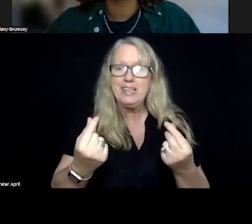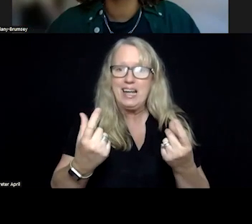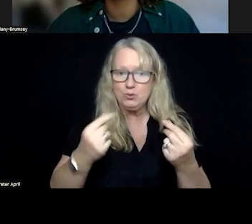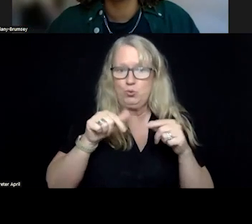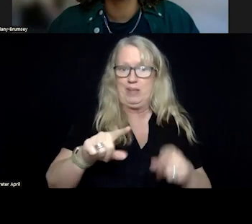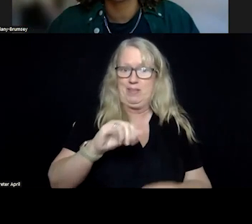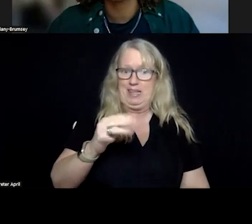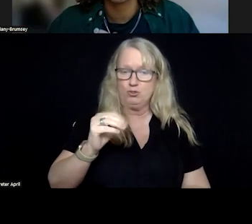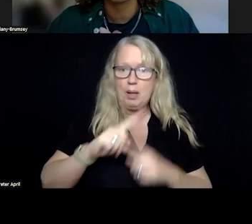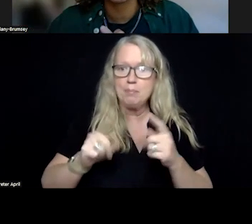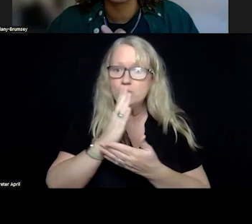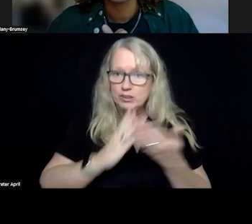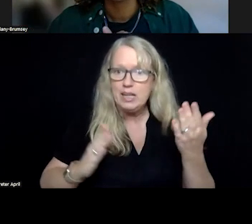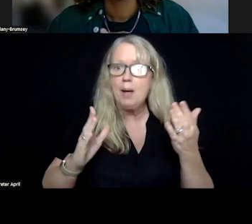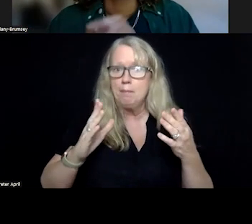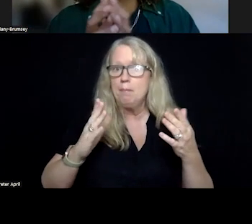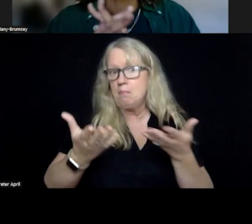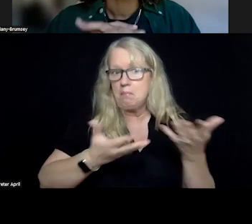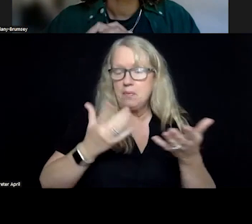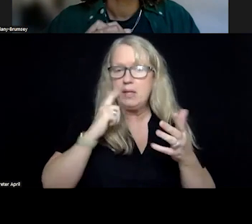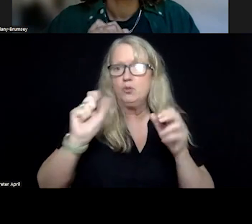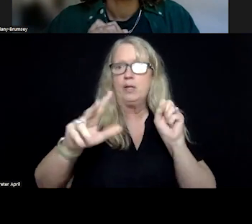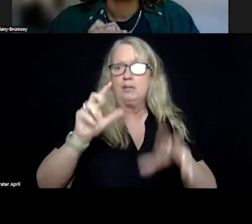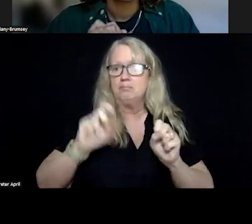SEND THOSE OVER, THEY ARE LOOKING FOR THOSE.